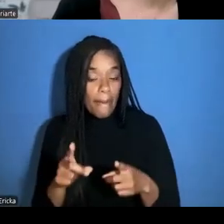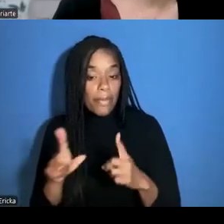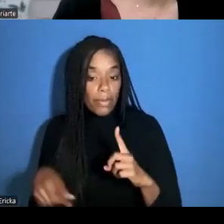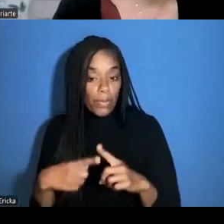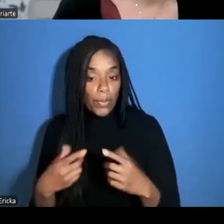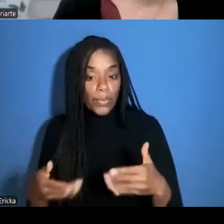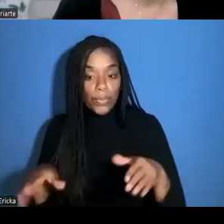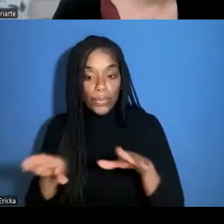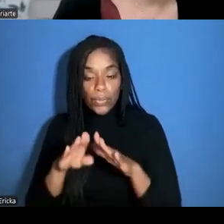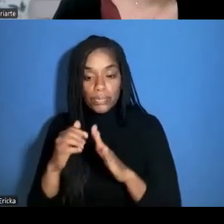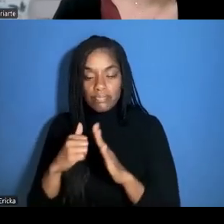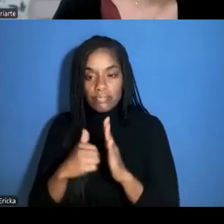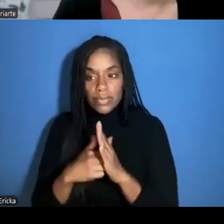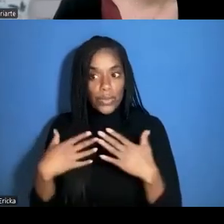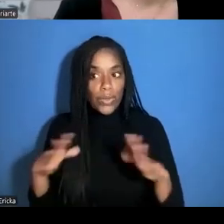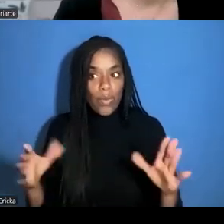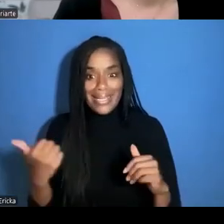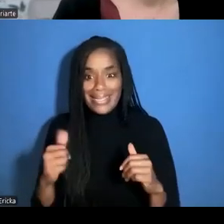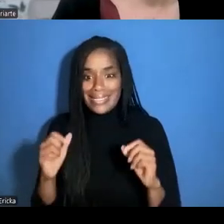because you don't want to be surprised down the line.